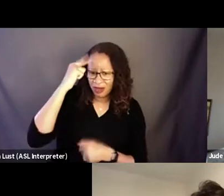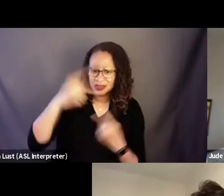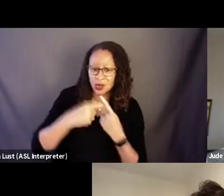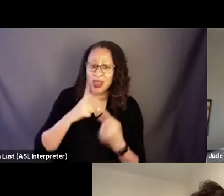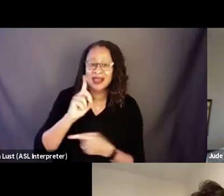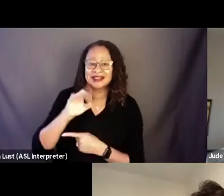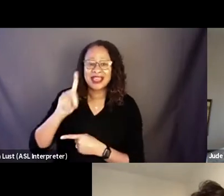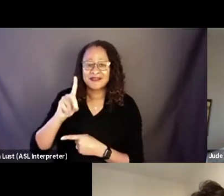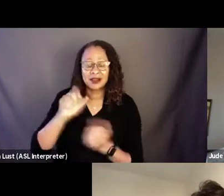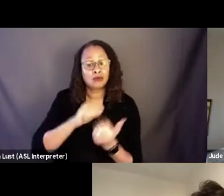about doing the film?